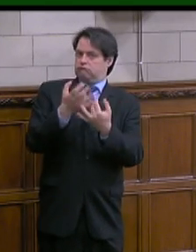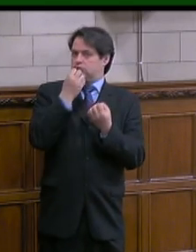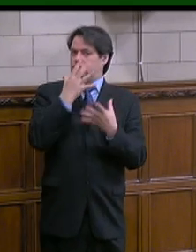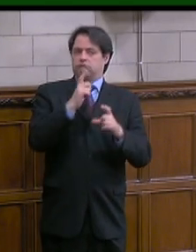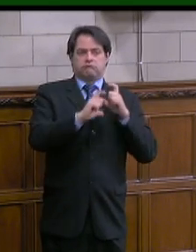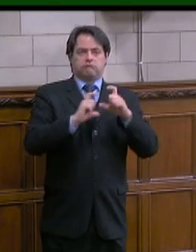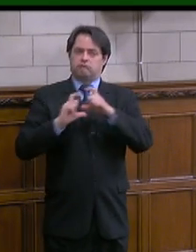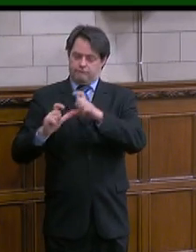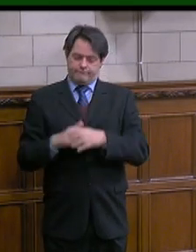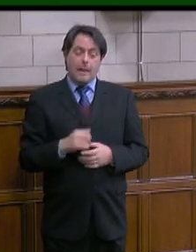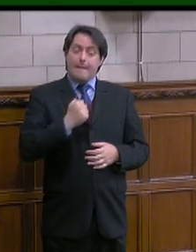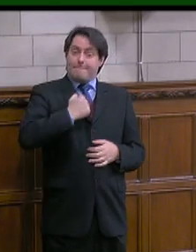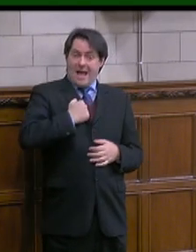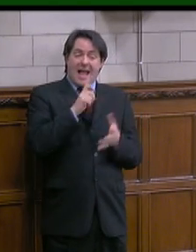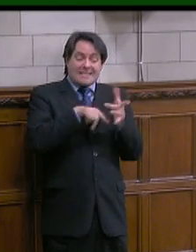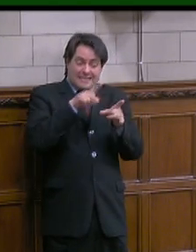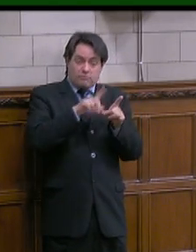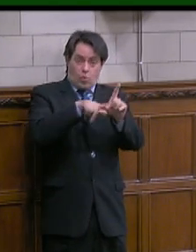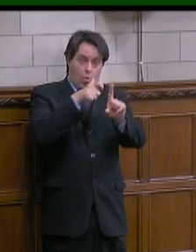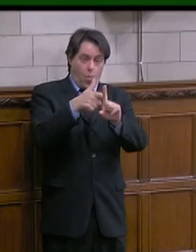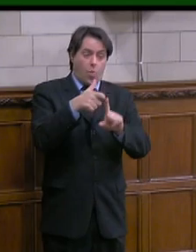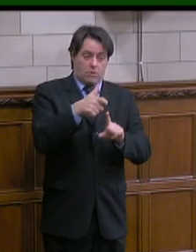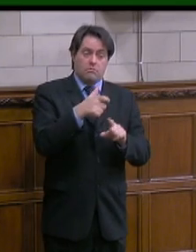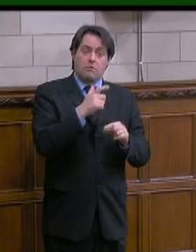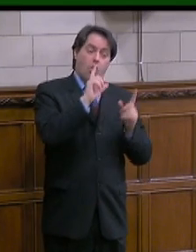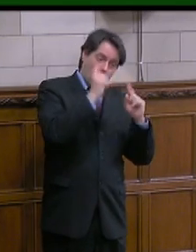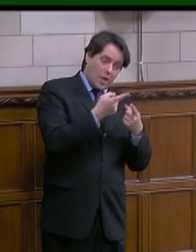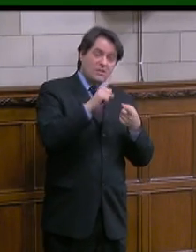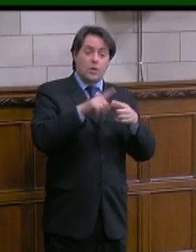In my city, York College and York St John University offer qualifications up to level